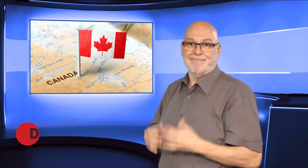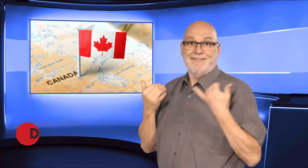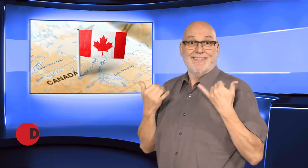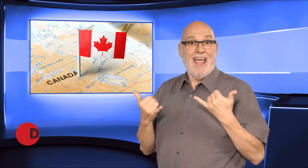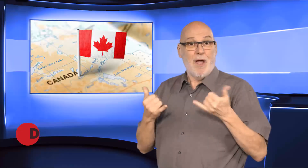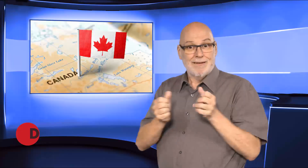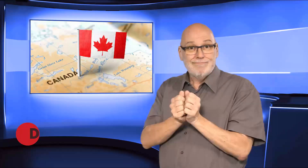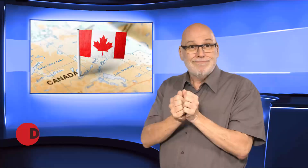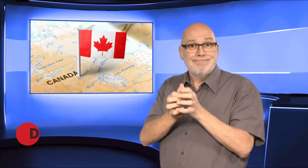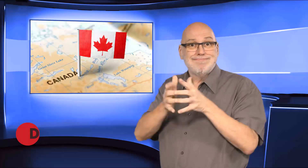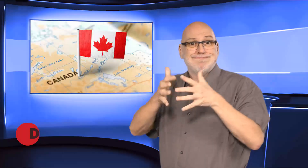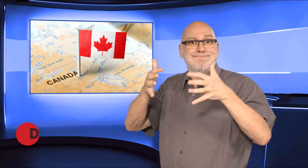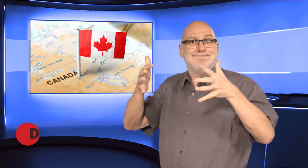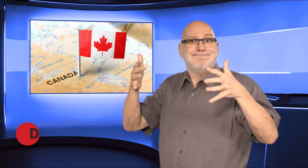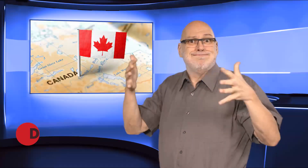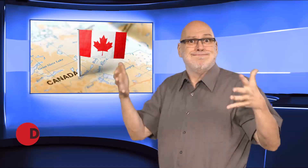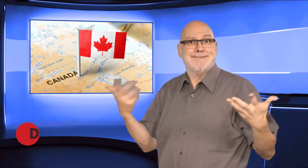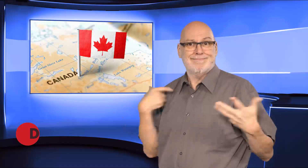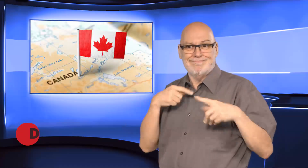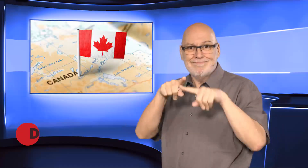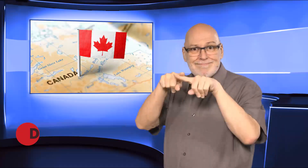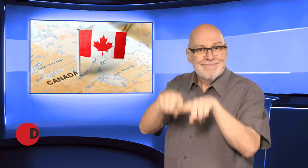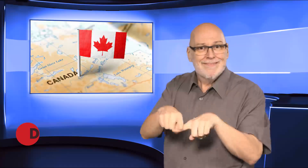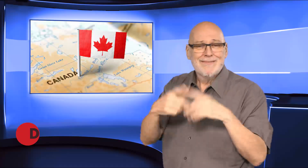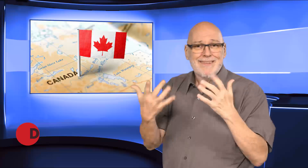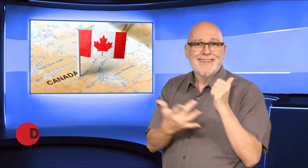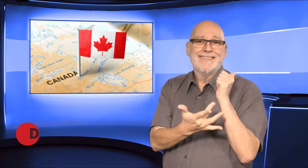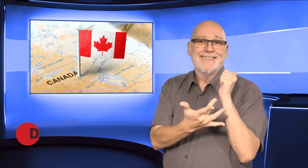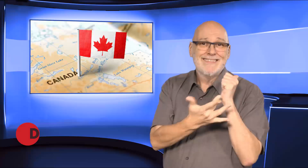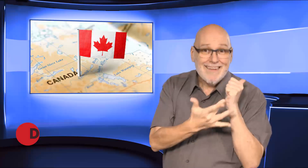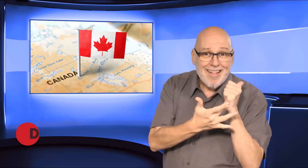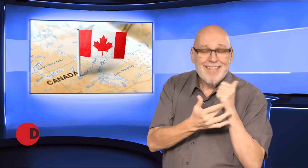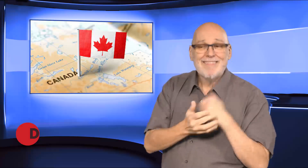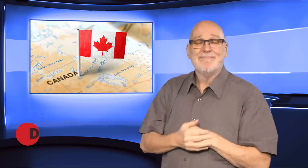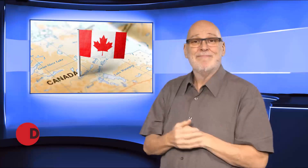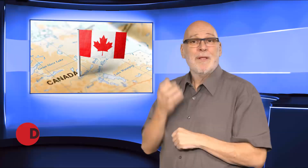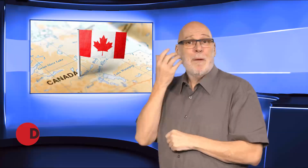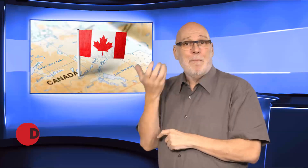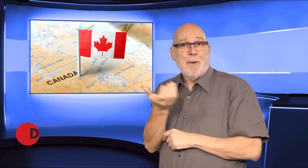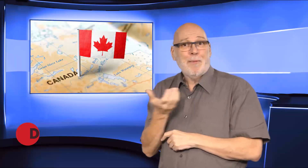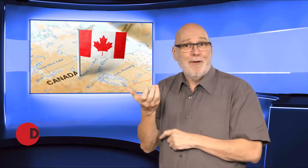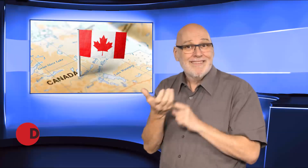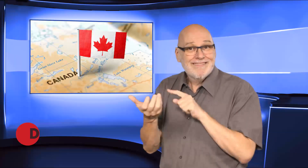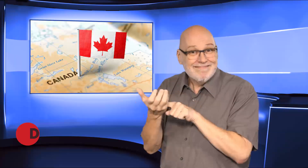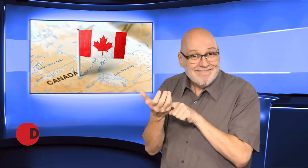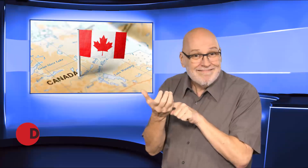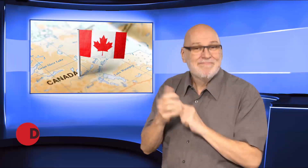[ANSELMO]: With increased reliance on technology, mobile phones,